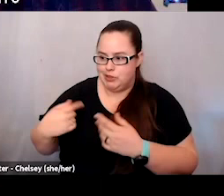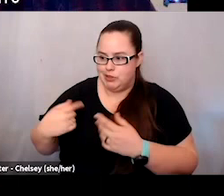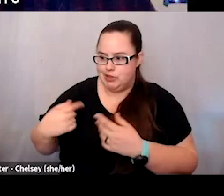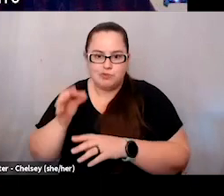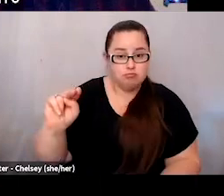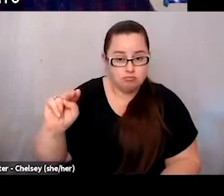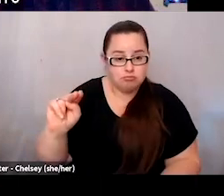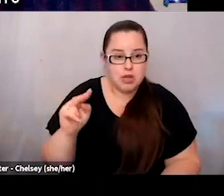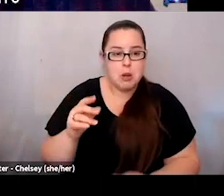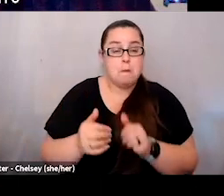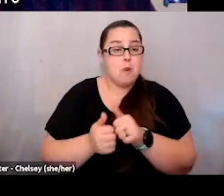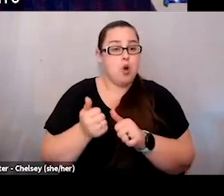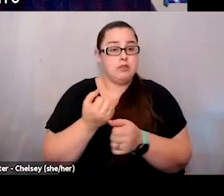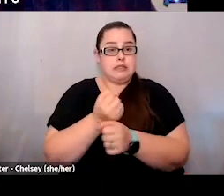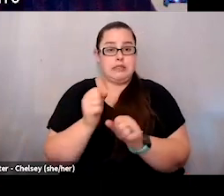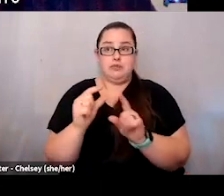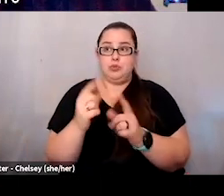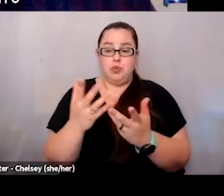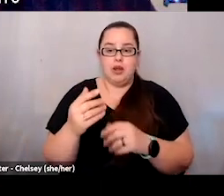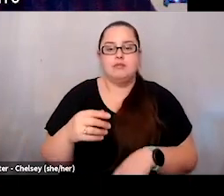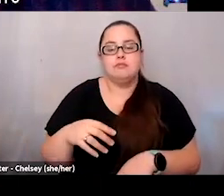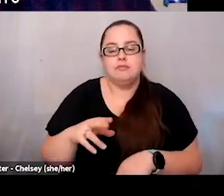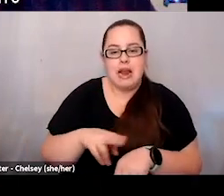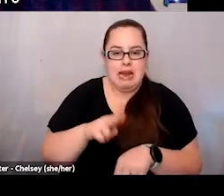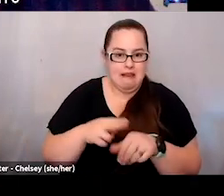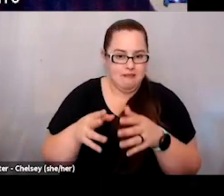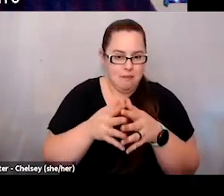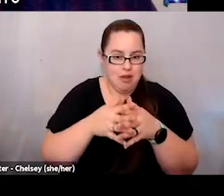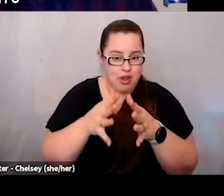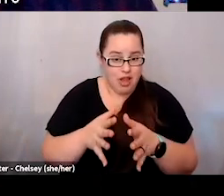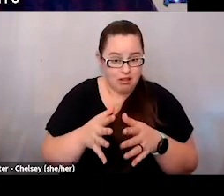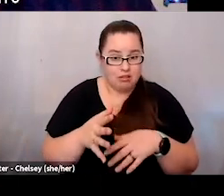safest term, you could use would be Native American. Even American Indian is a little